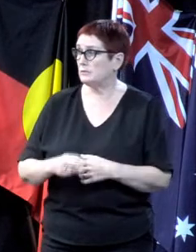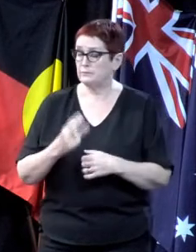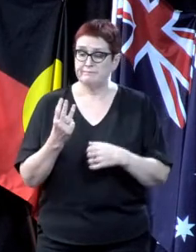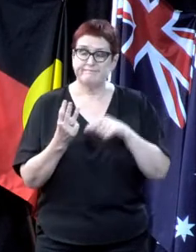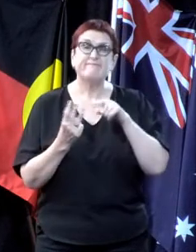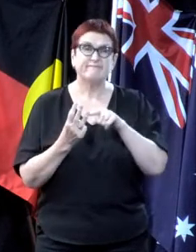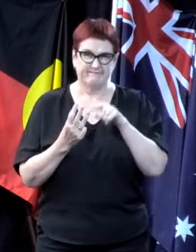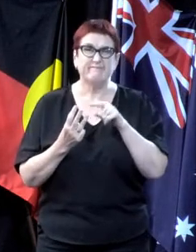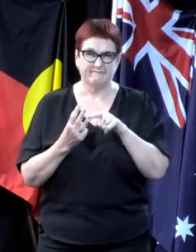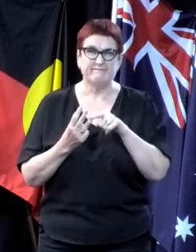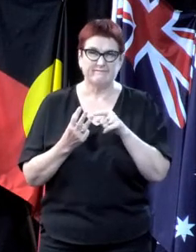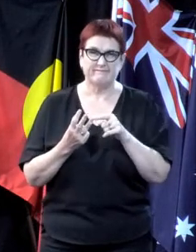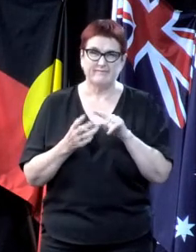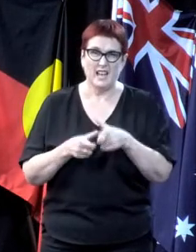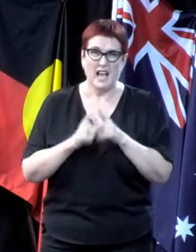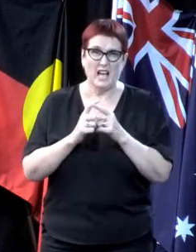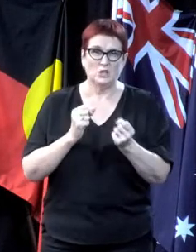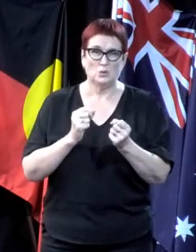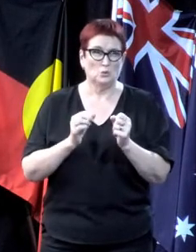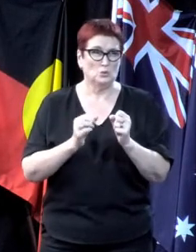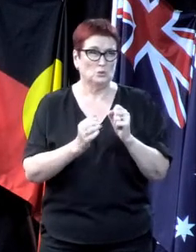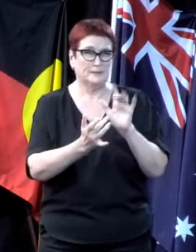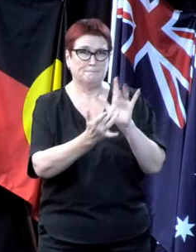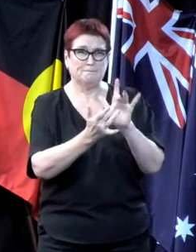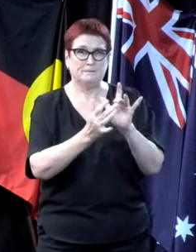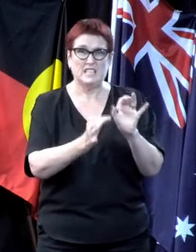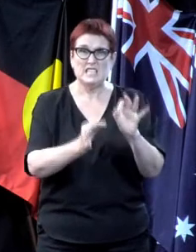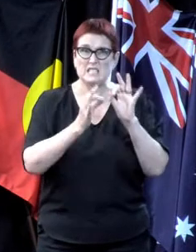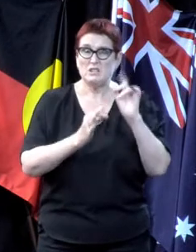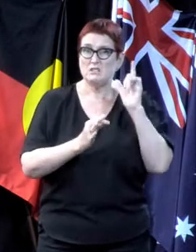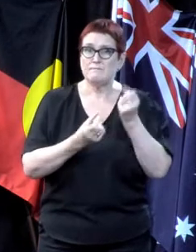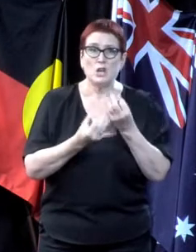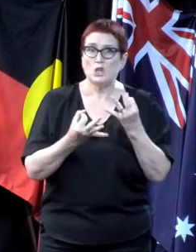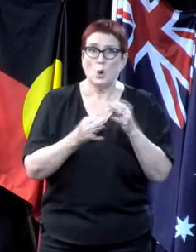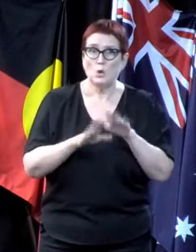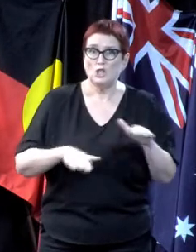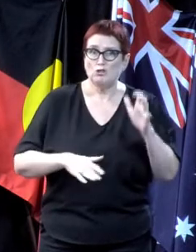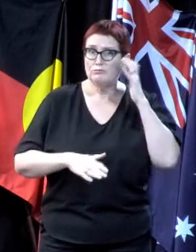specialised – I mean, we don’t have paediatricians located within the town,